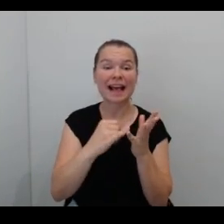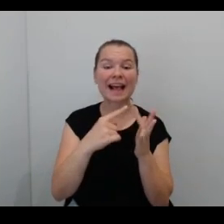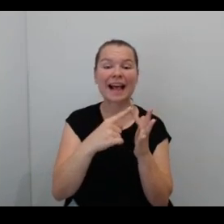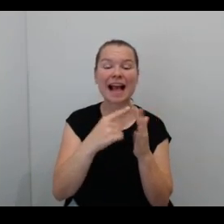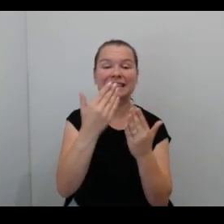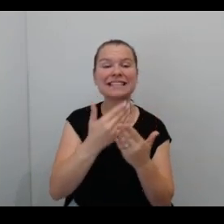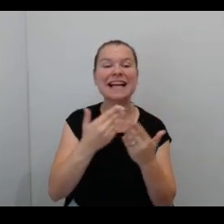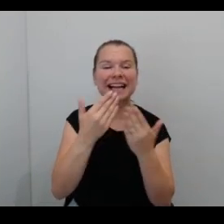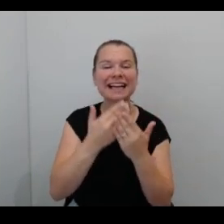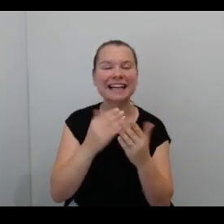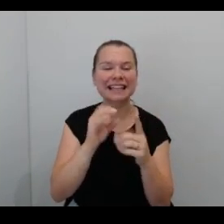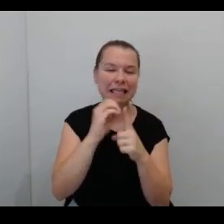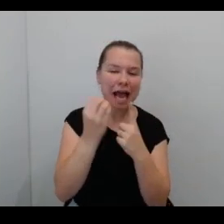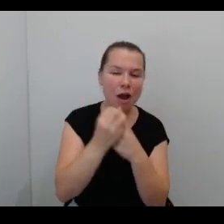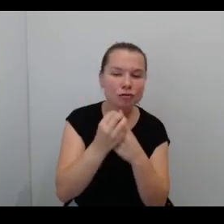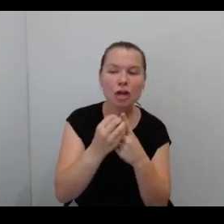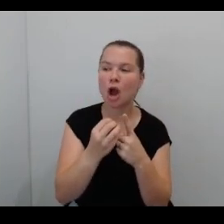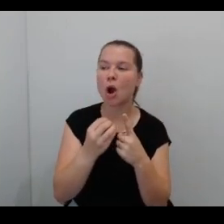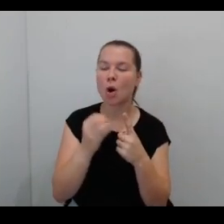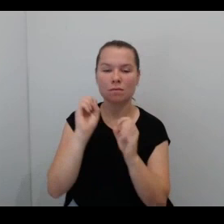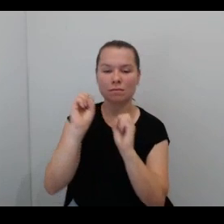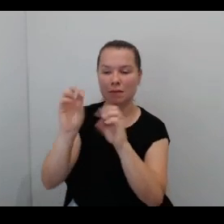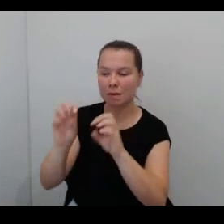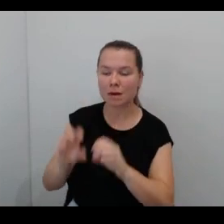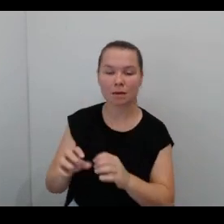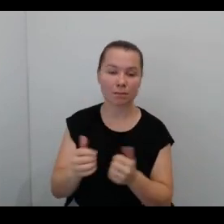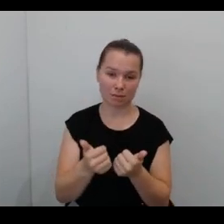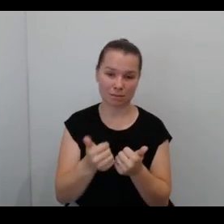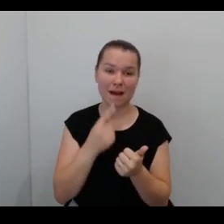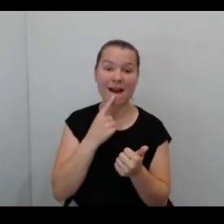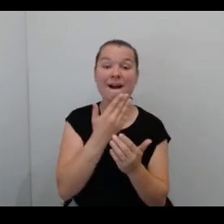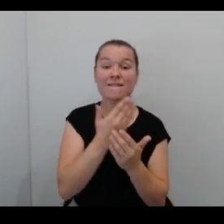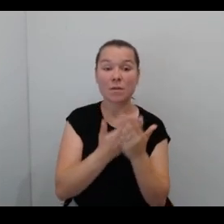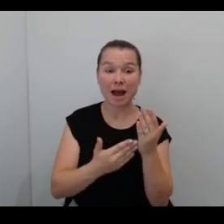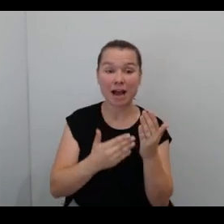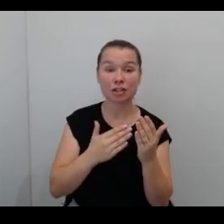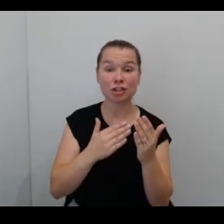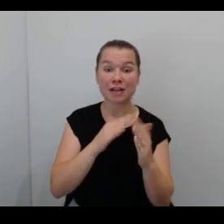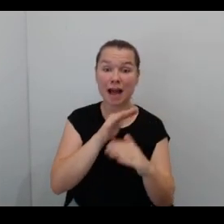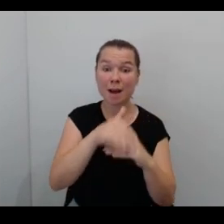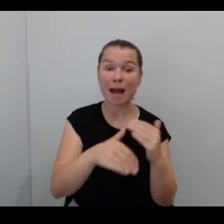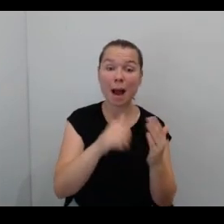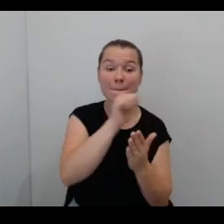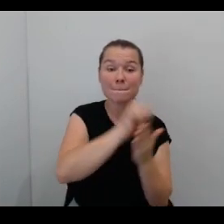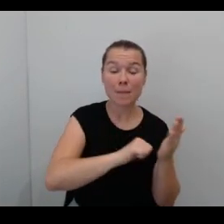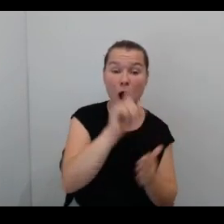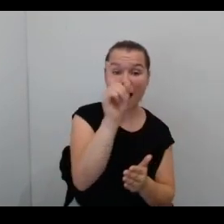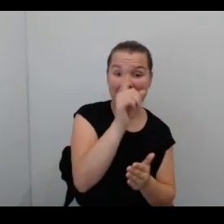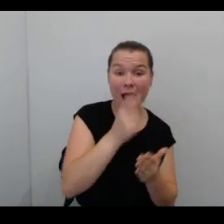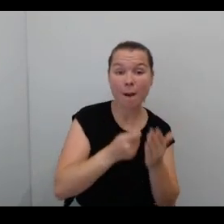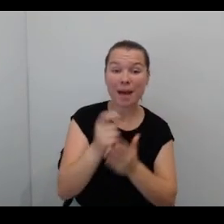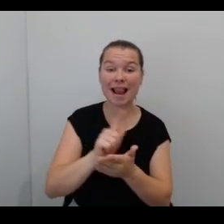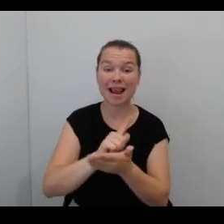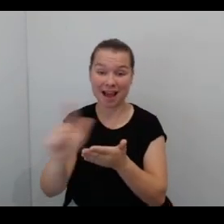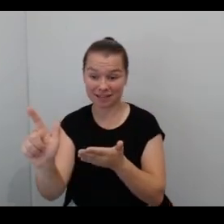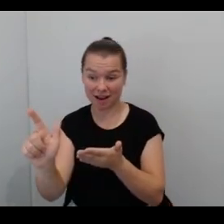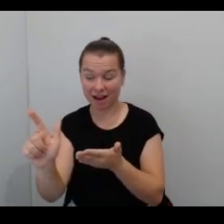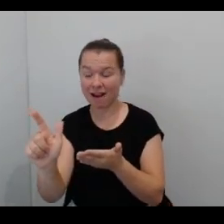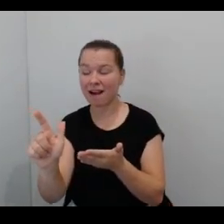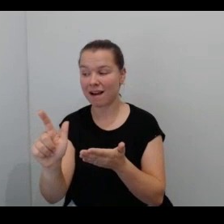have put together and there's some information here about buy now and pay later with a case study as well.